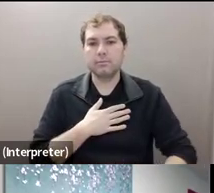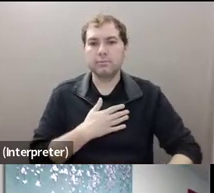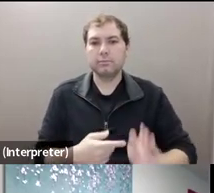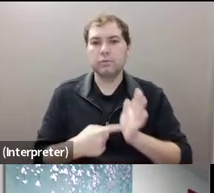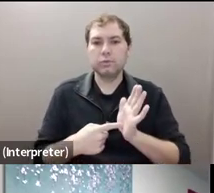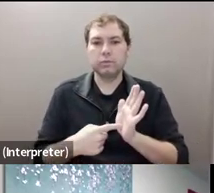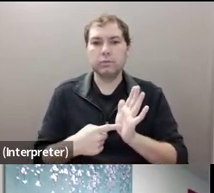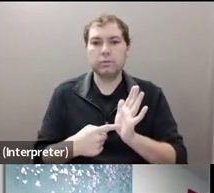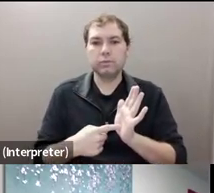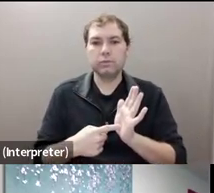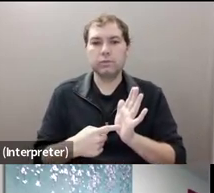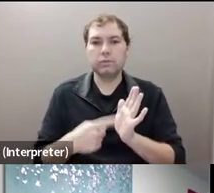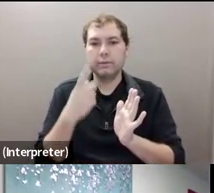Adam w/APRIL: Looks like about 20 boxes.